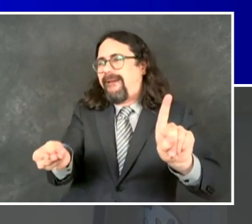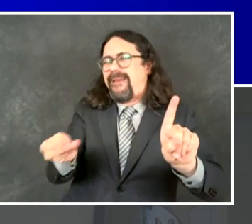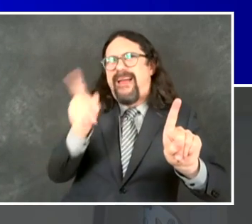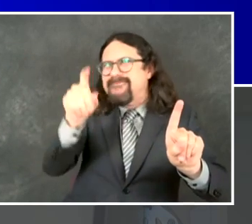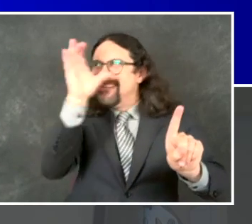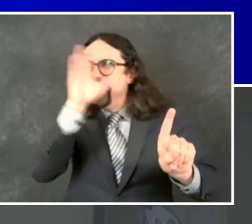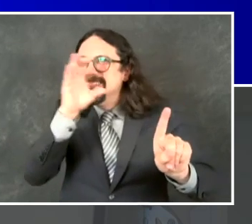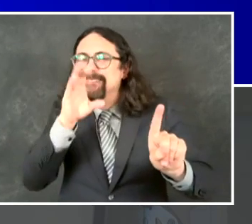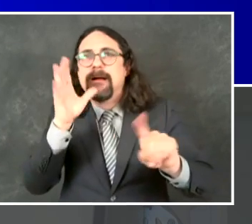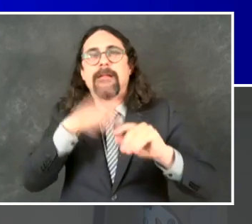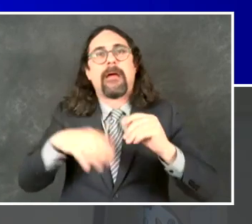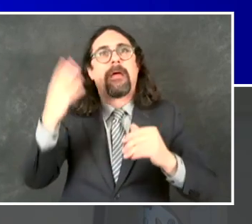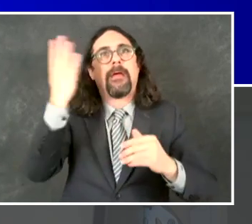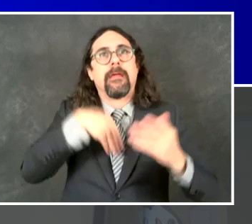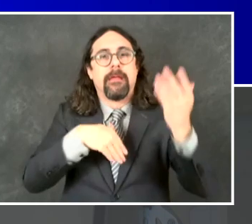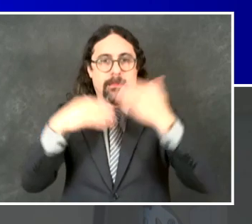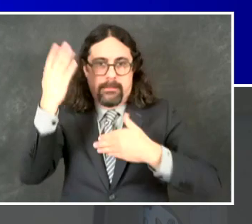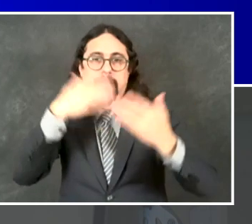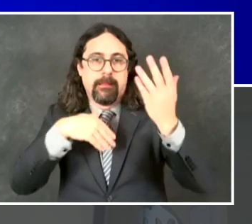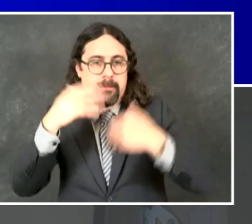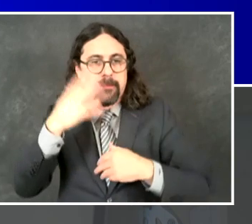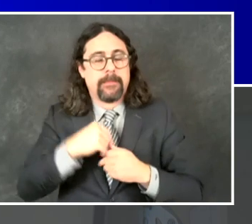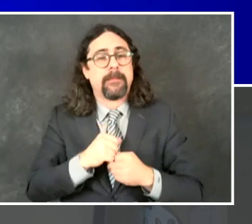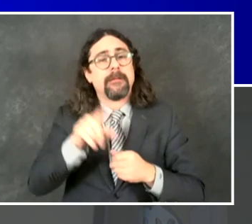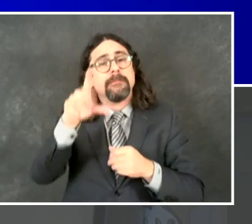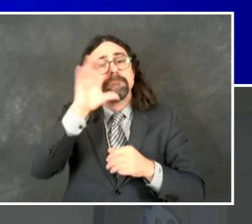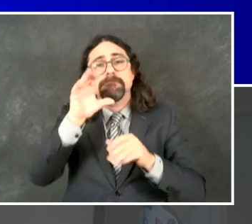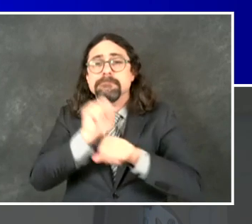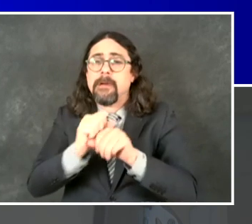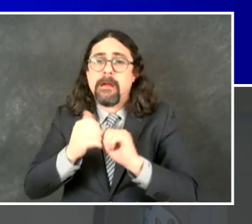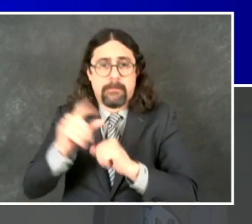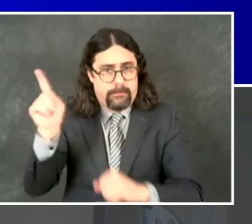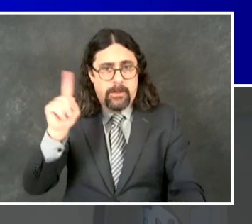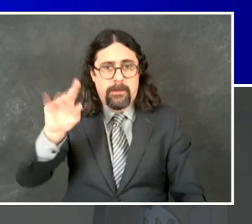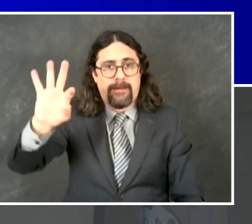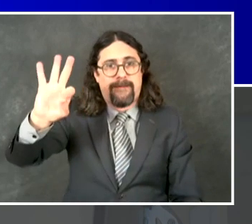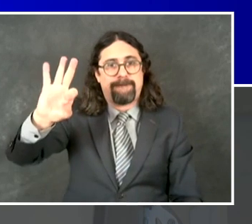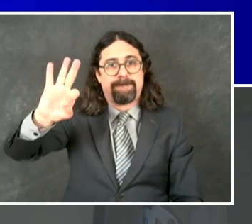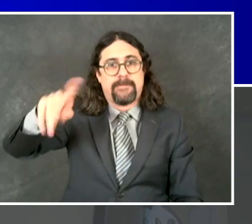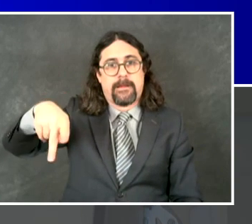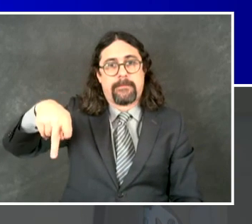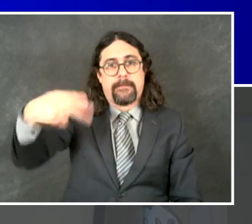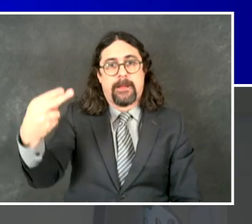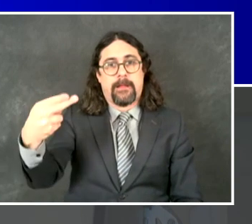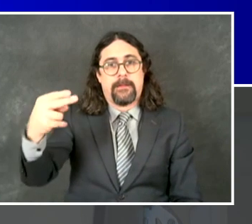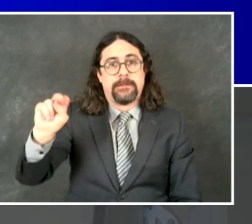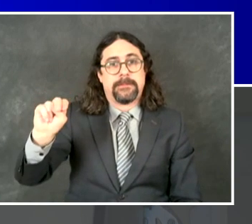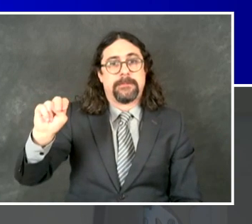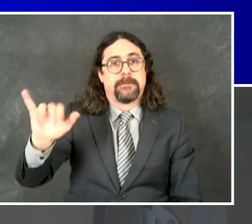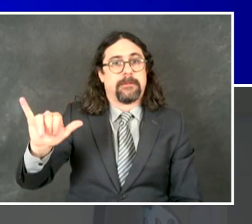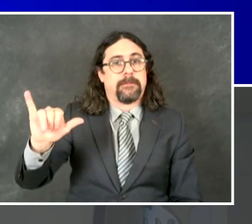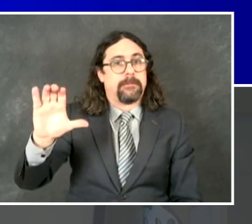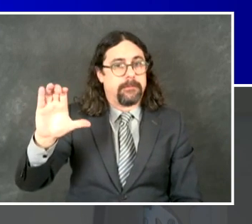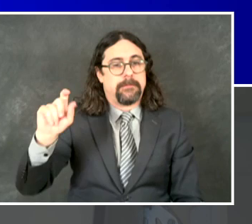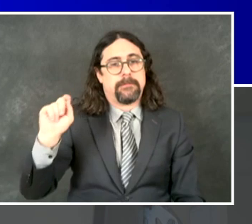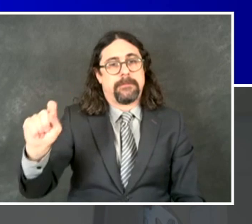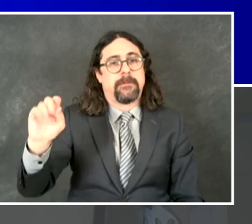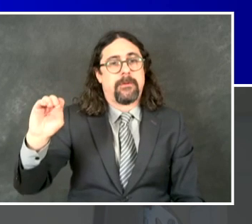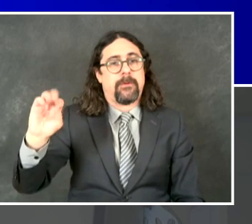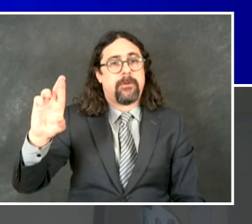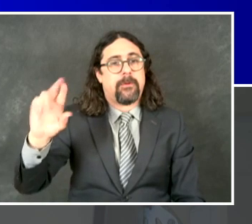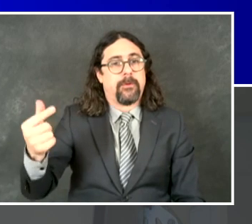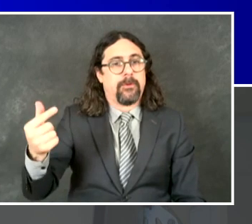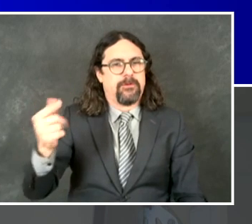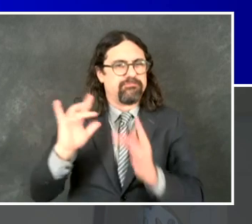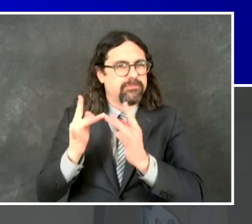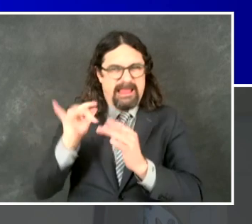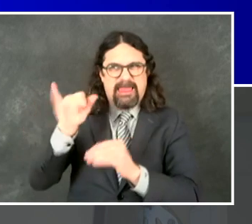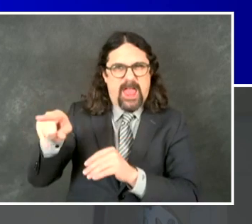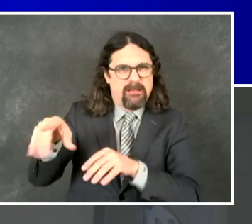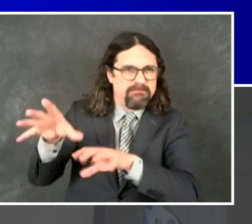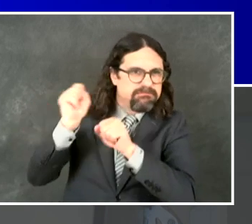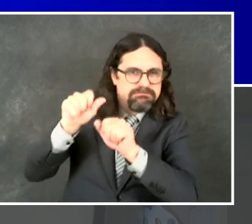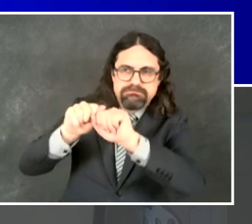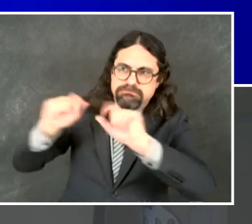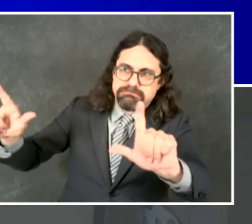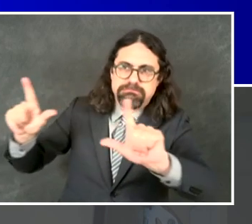IT'S FTHNYC.ORG.